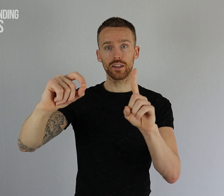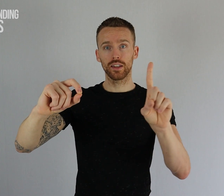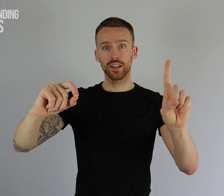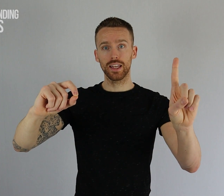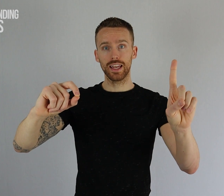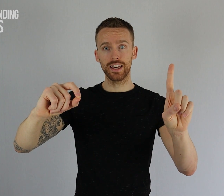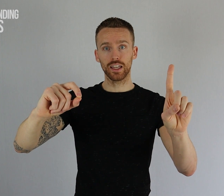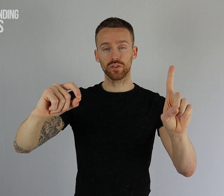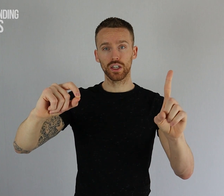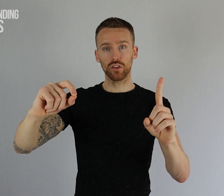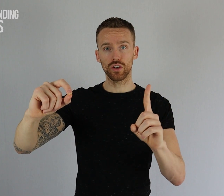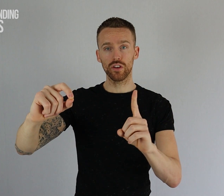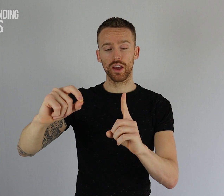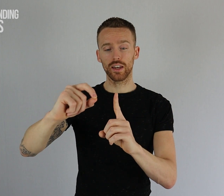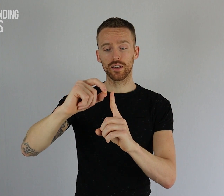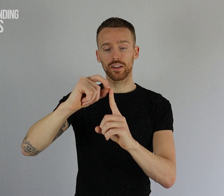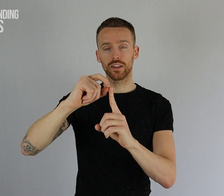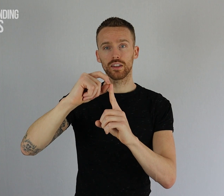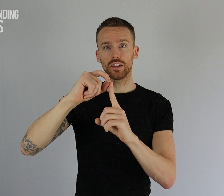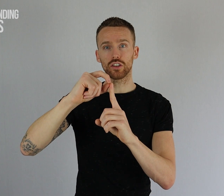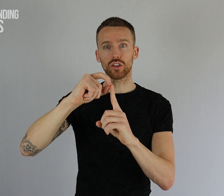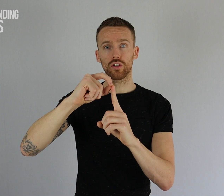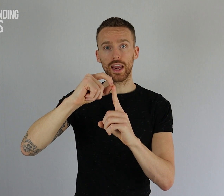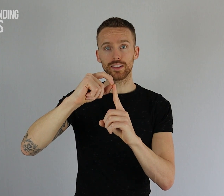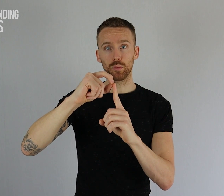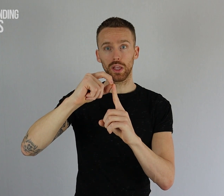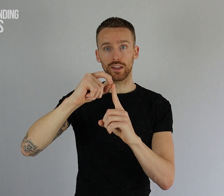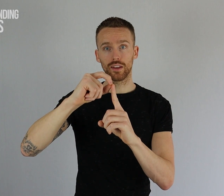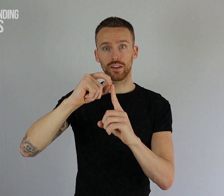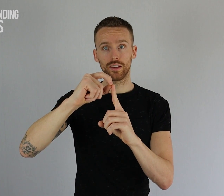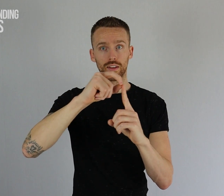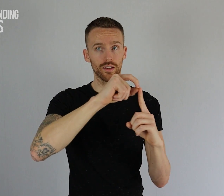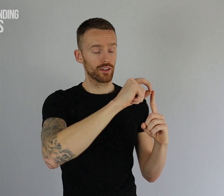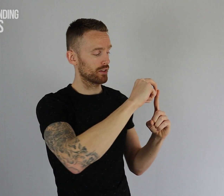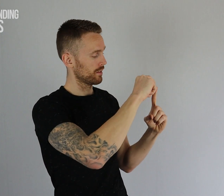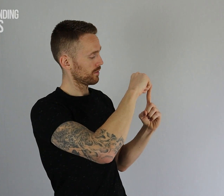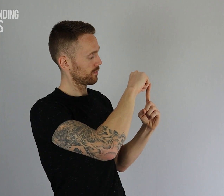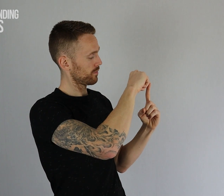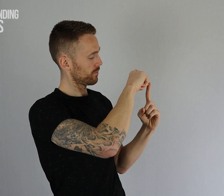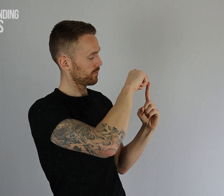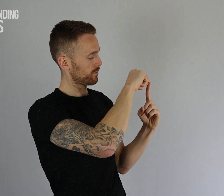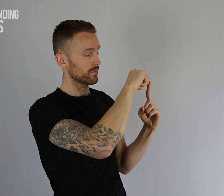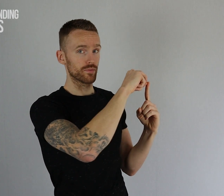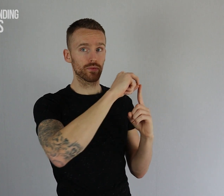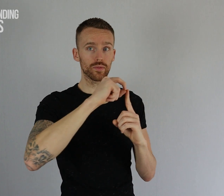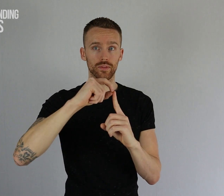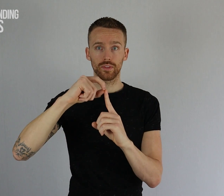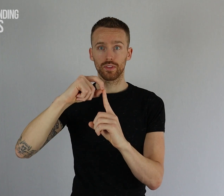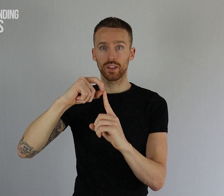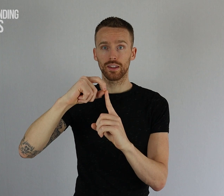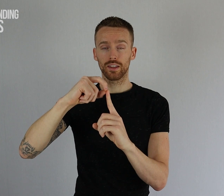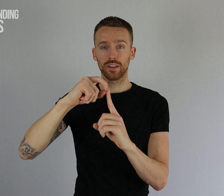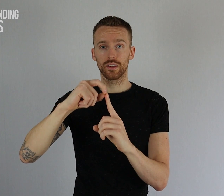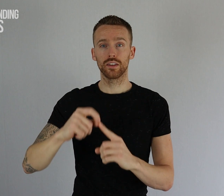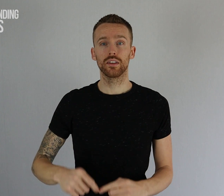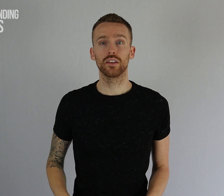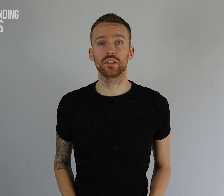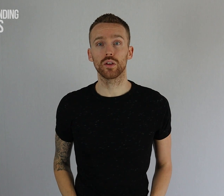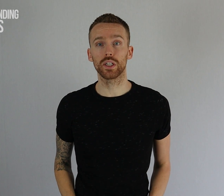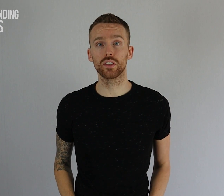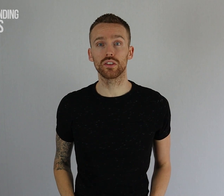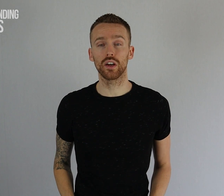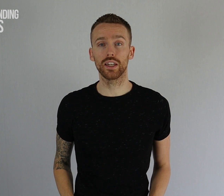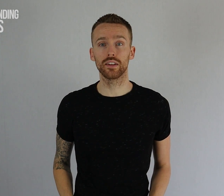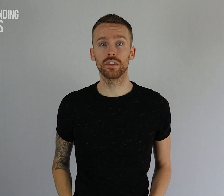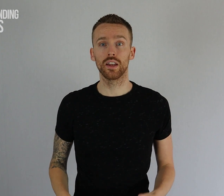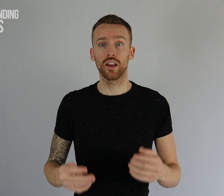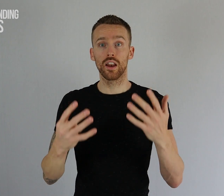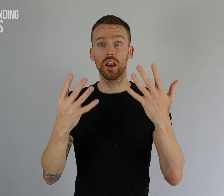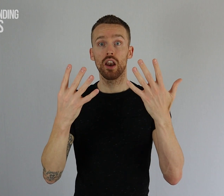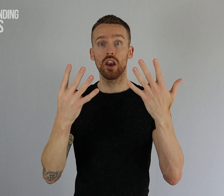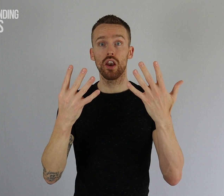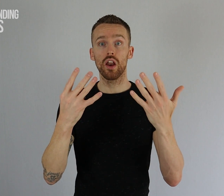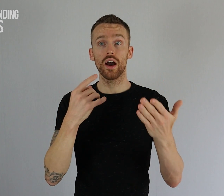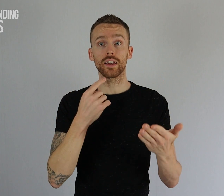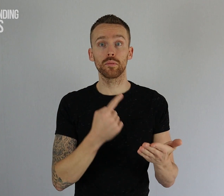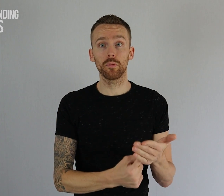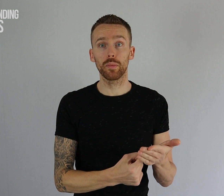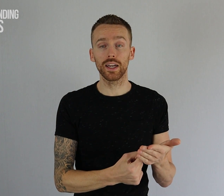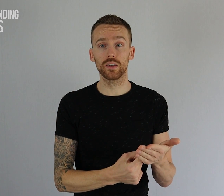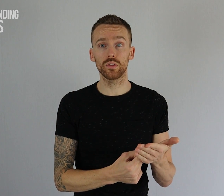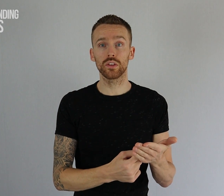hand, index finger on your other hand. And just create a P. So I could sign, nine pounds